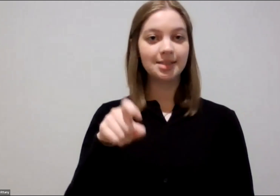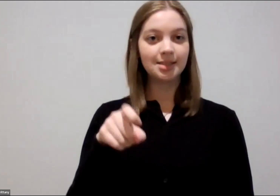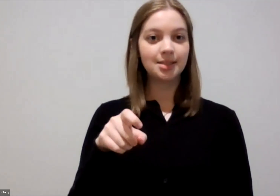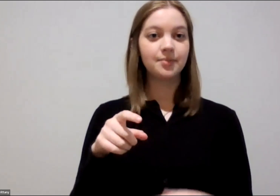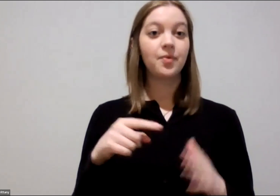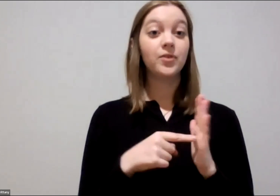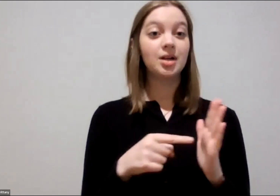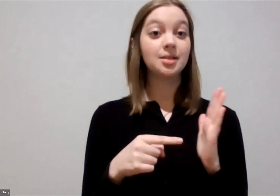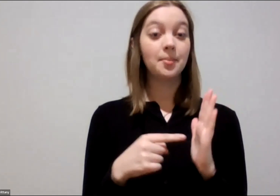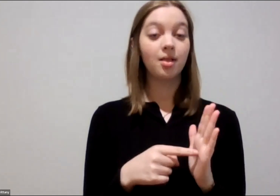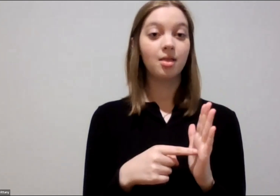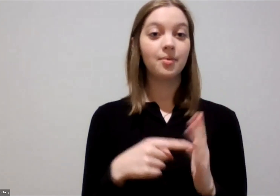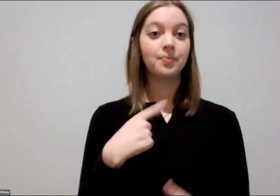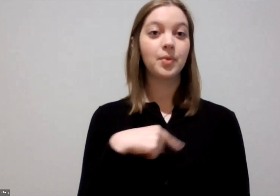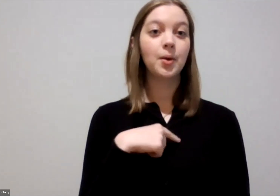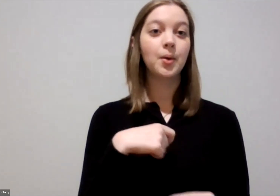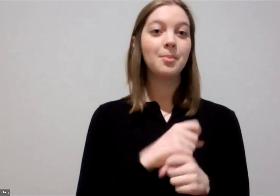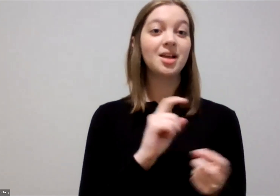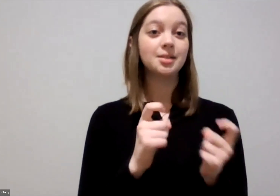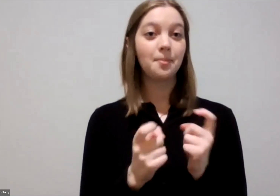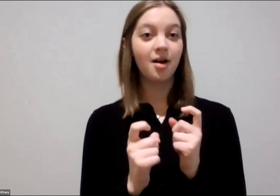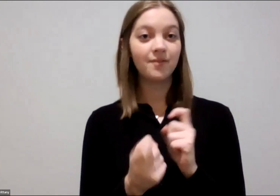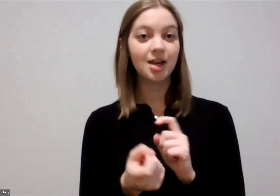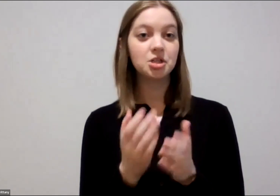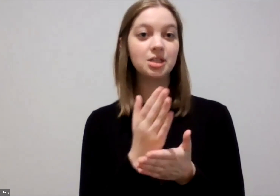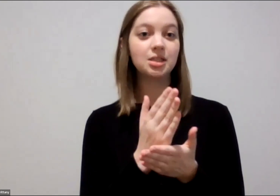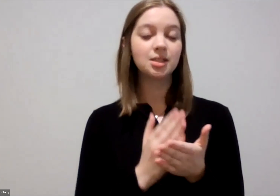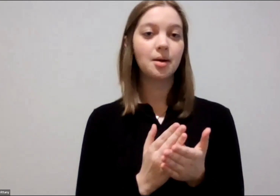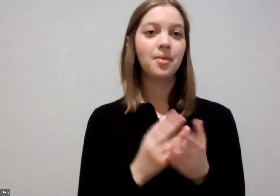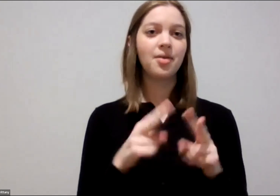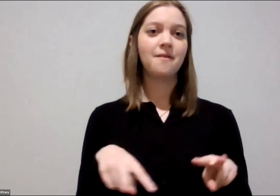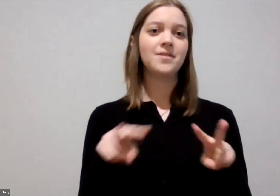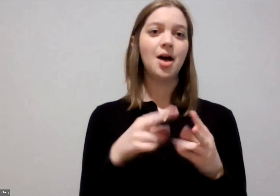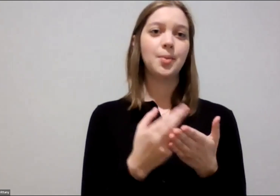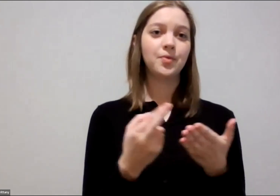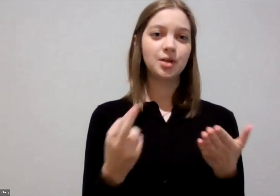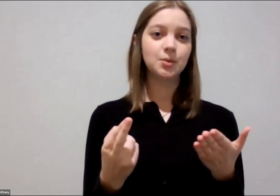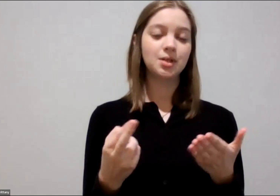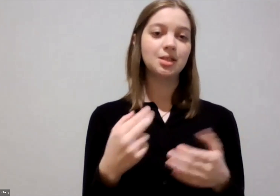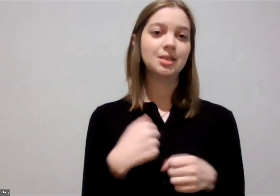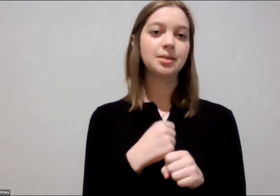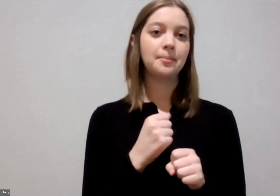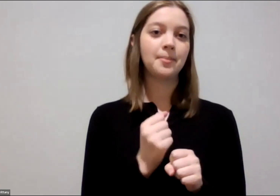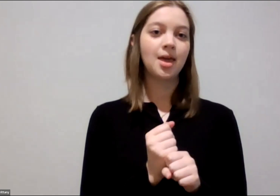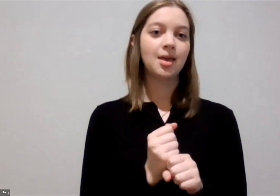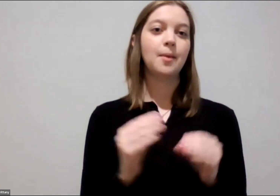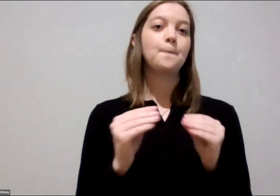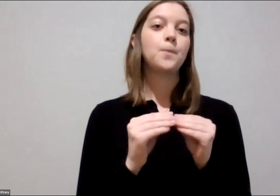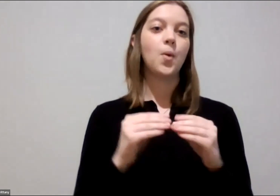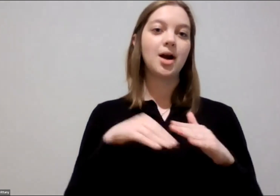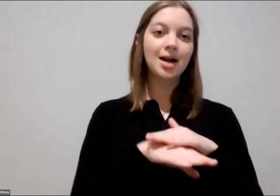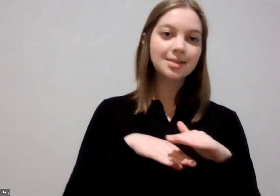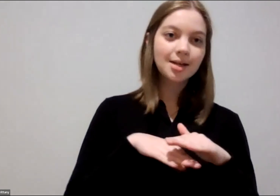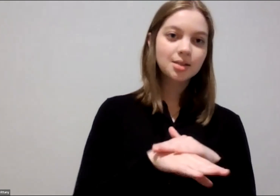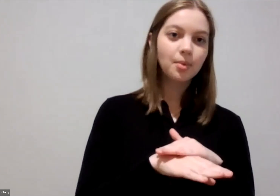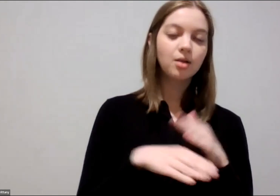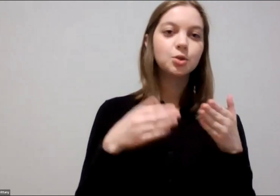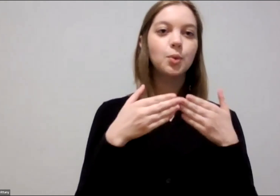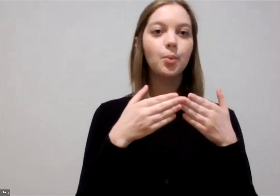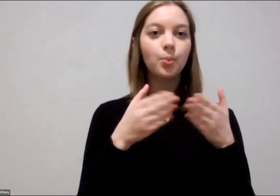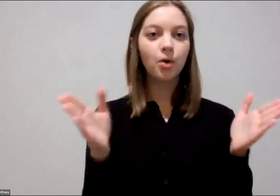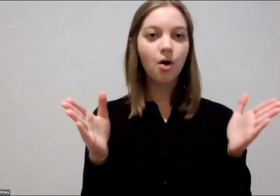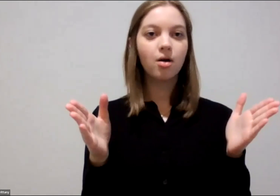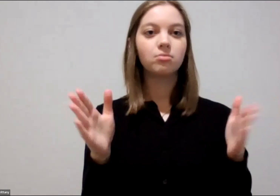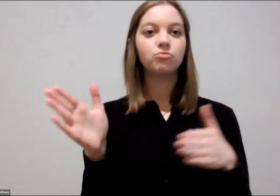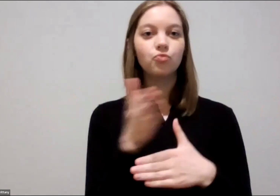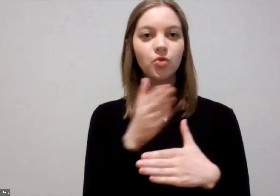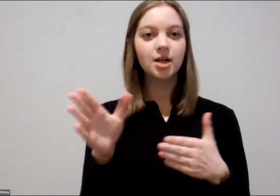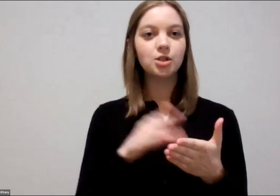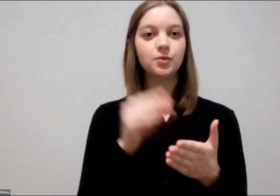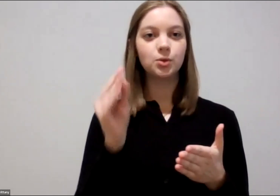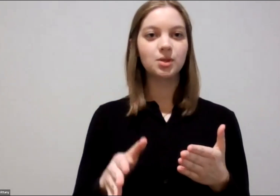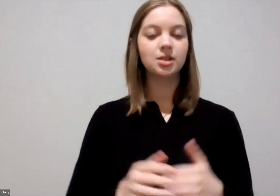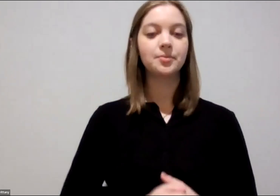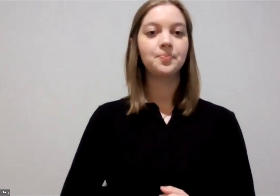For example, we made some modifications to some of the very valuable resources to make the more accessible to a broader range of students.